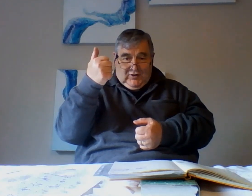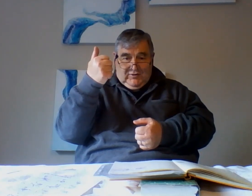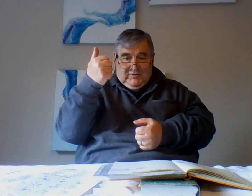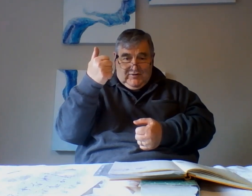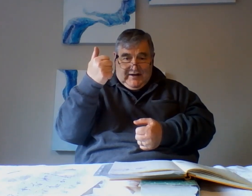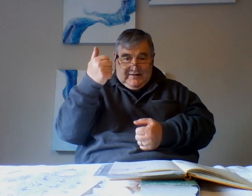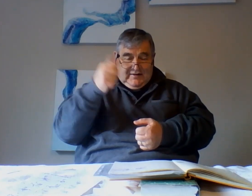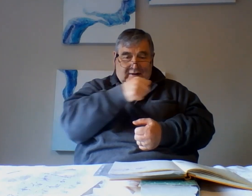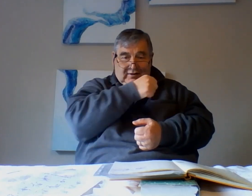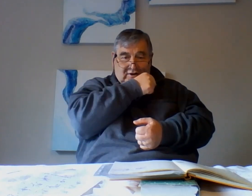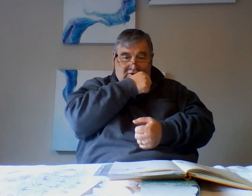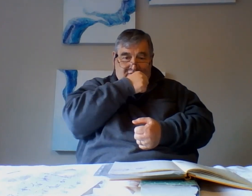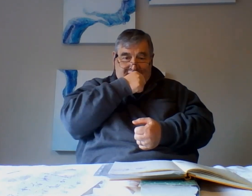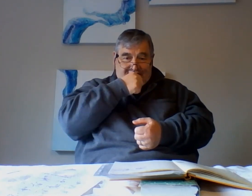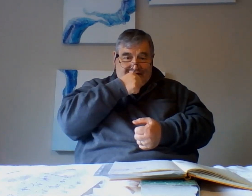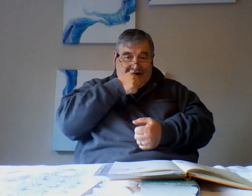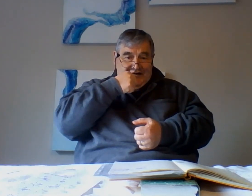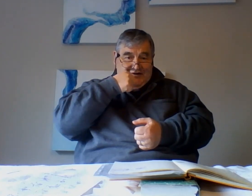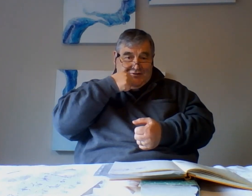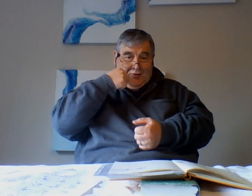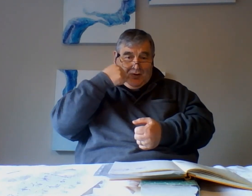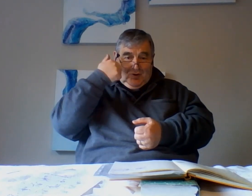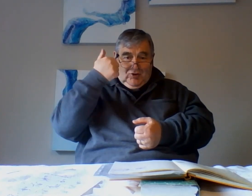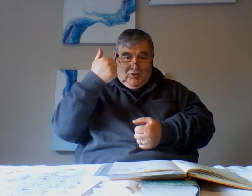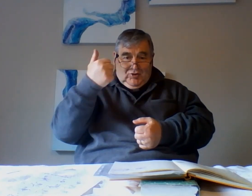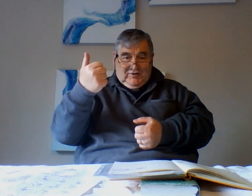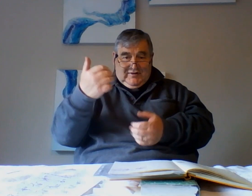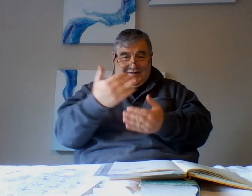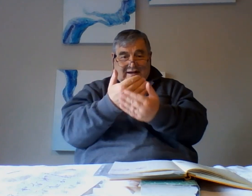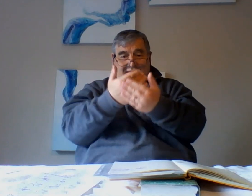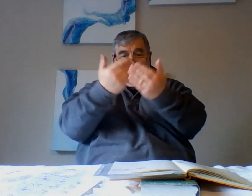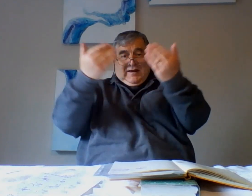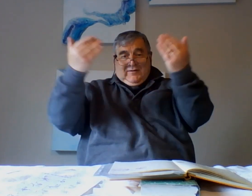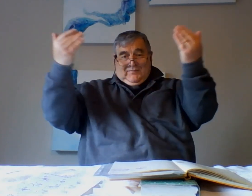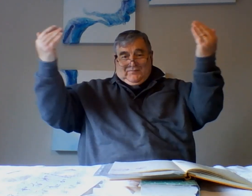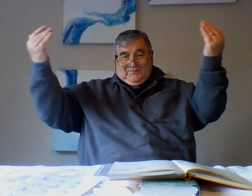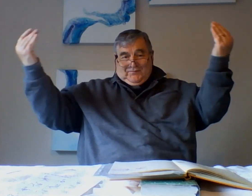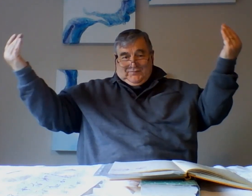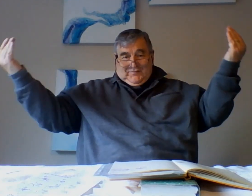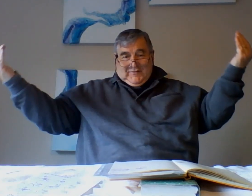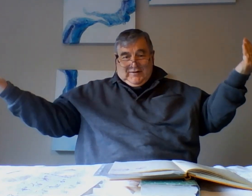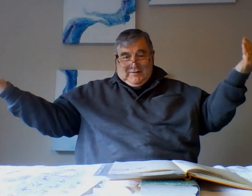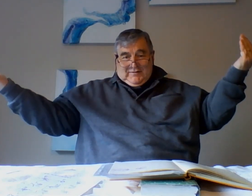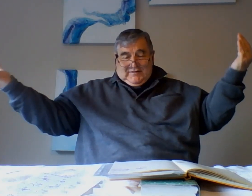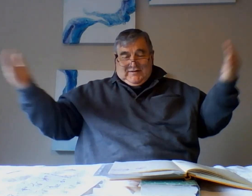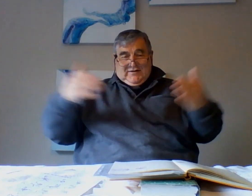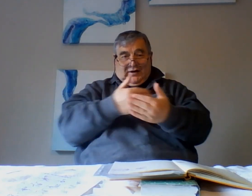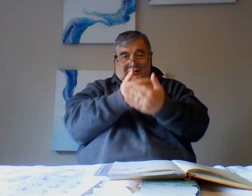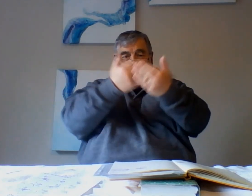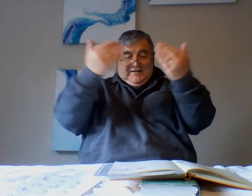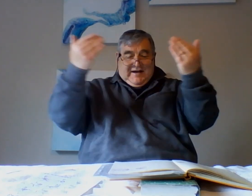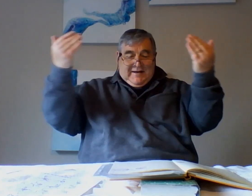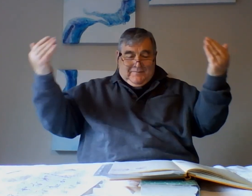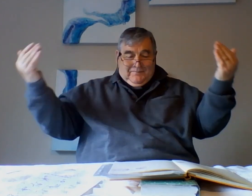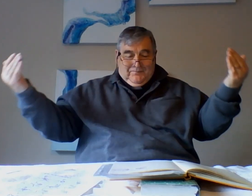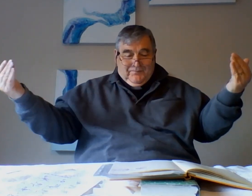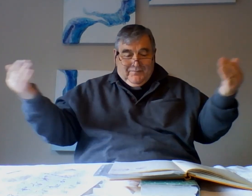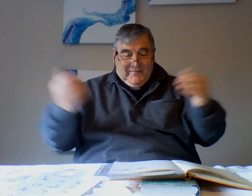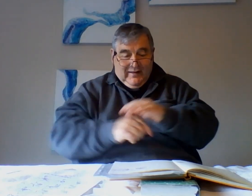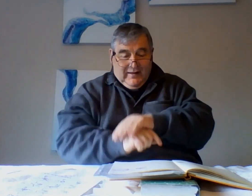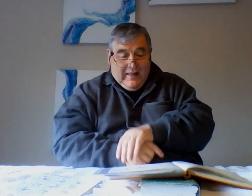good, you use that sign. So it's a 'nice (or good) day' (that's the sign for 'day.)